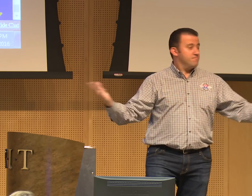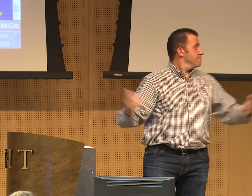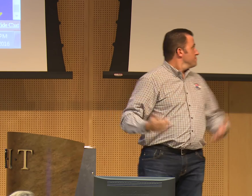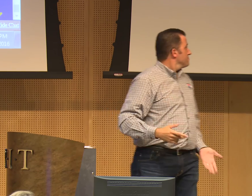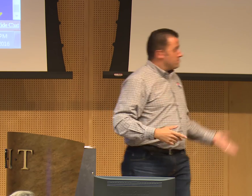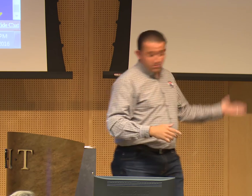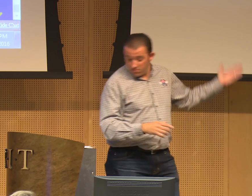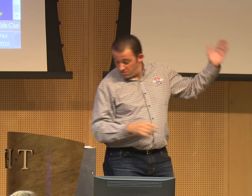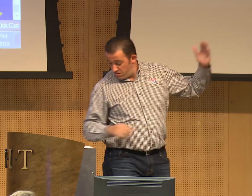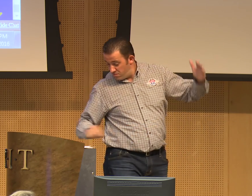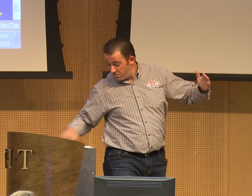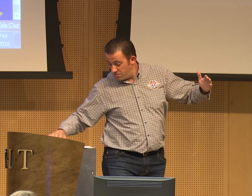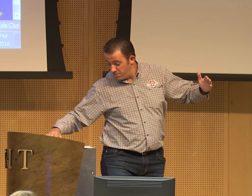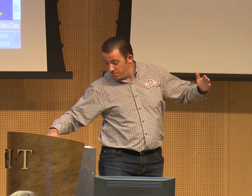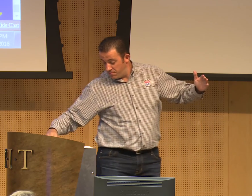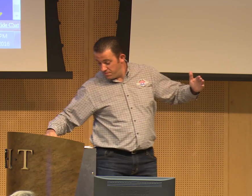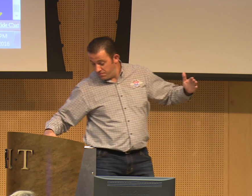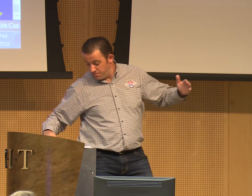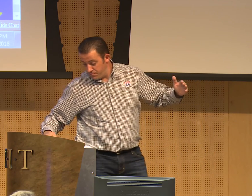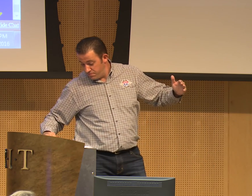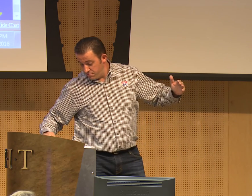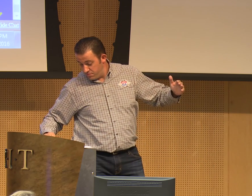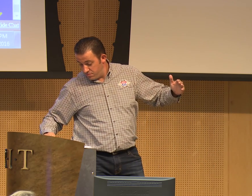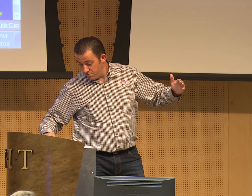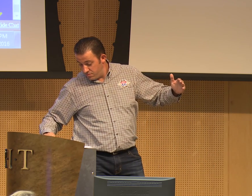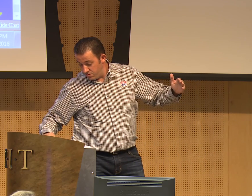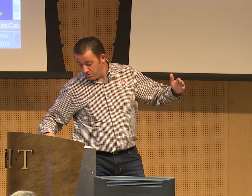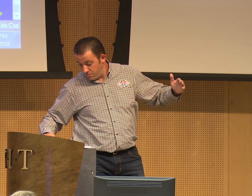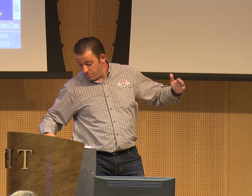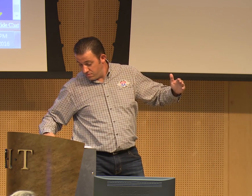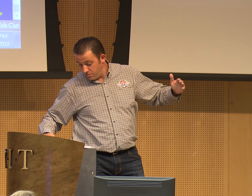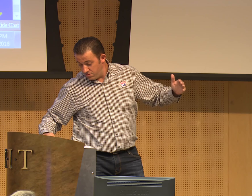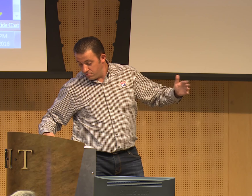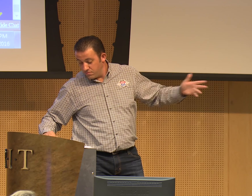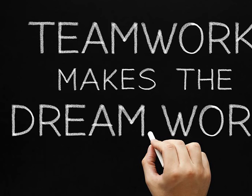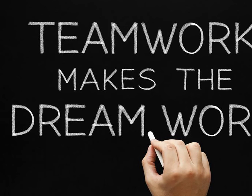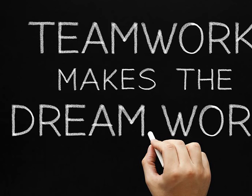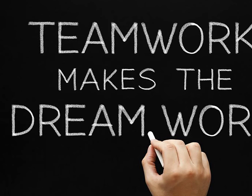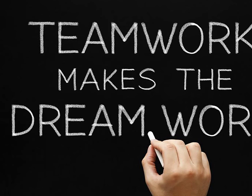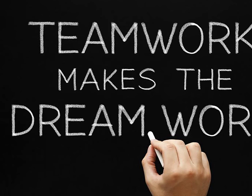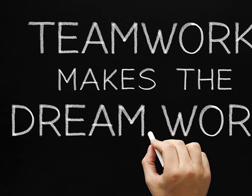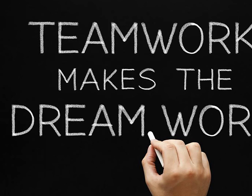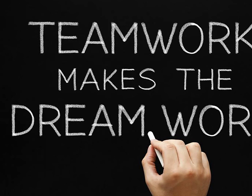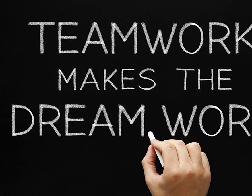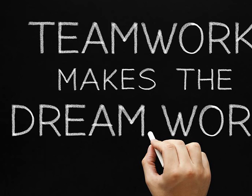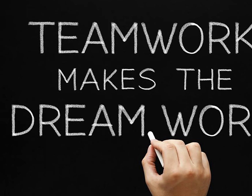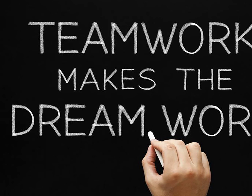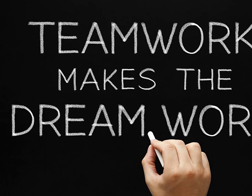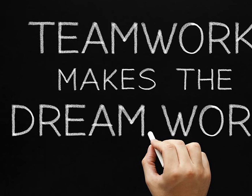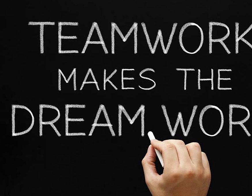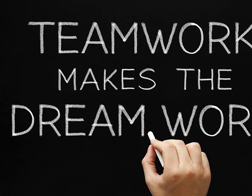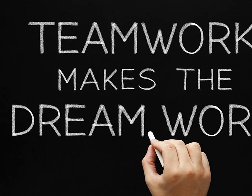and I'm supporting all of these efforts because I want to give back to our community. Yes. It's about seeking the world.